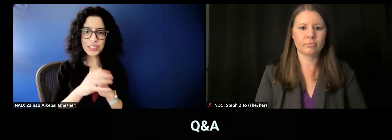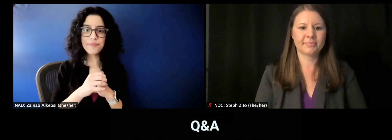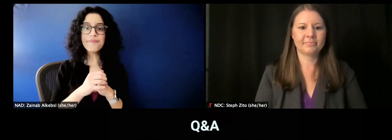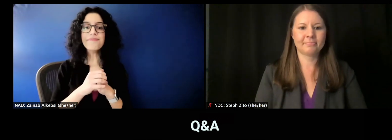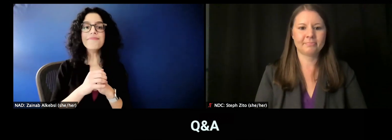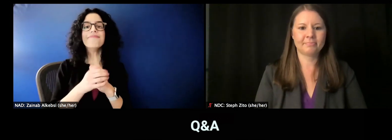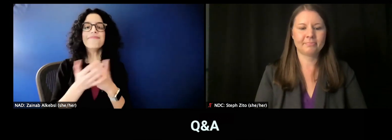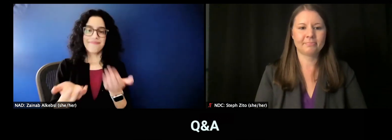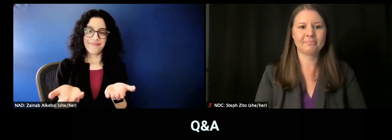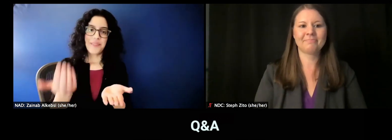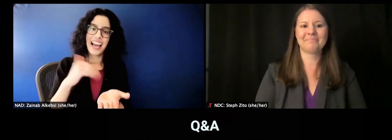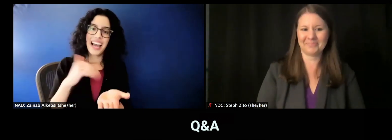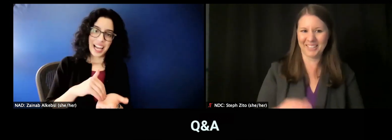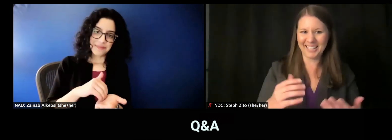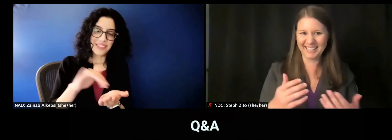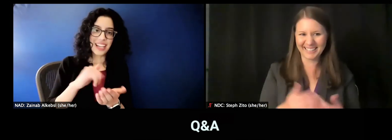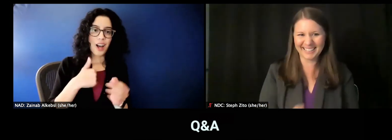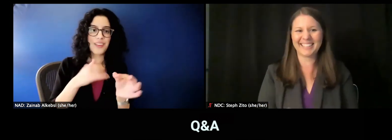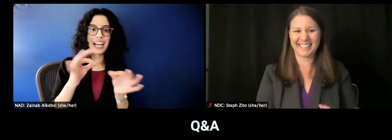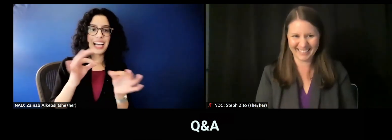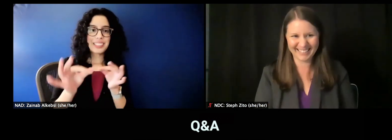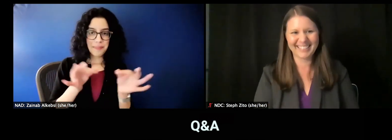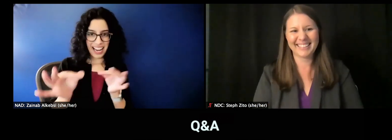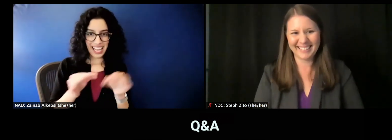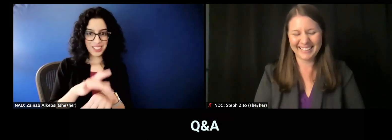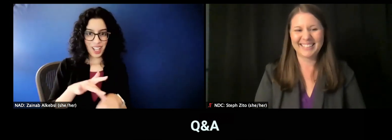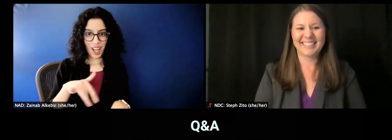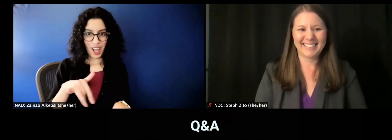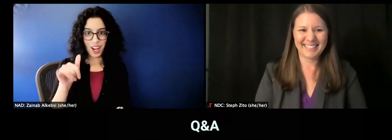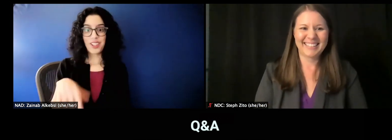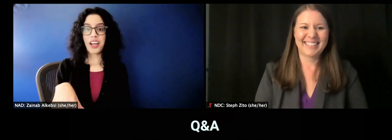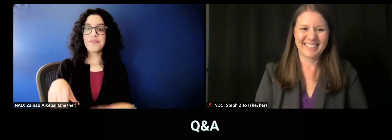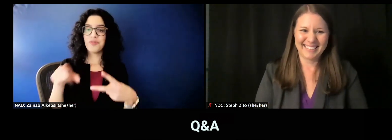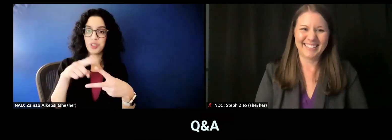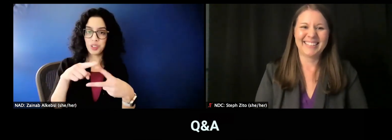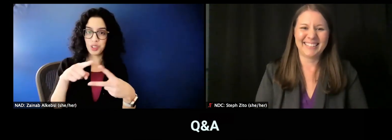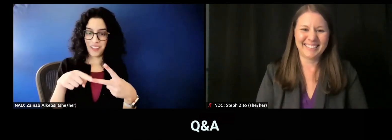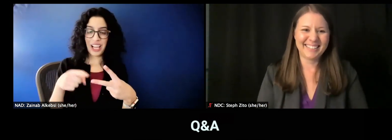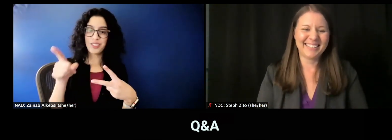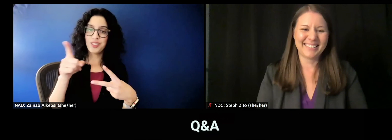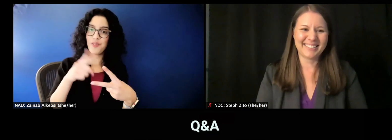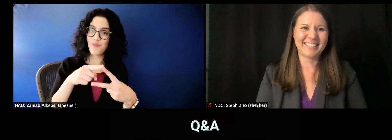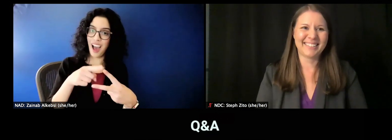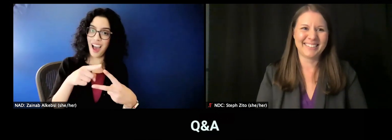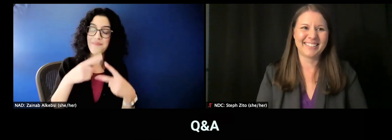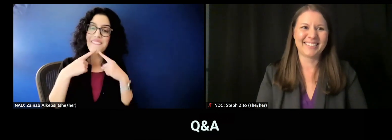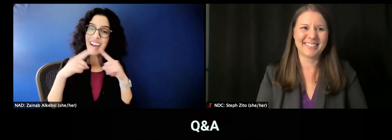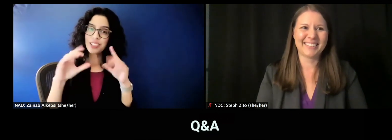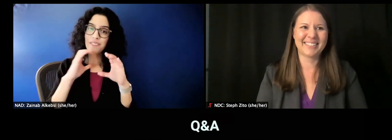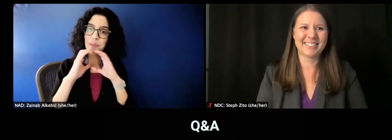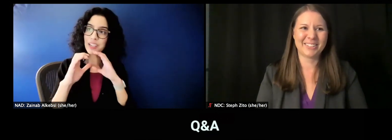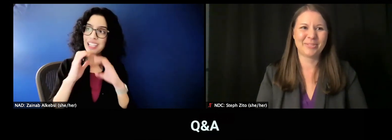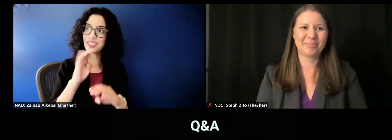So to answer this question, as I explained earlier, there are two issues.